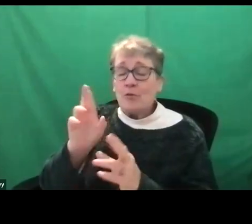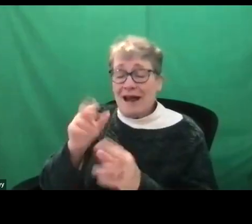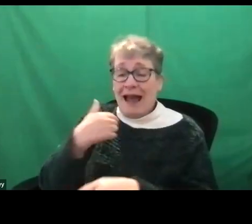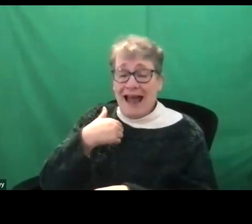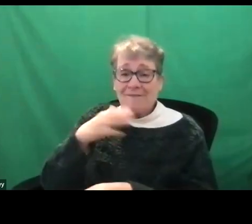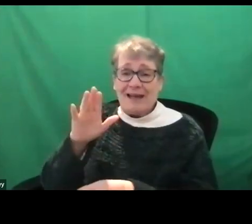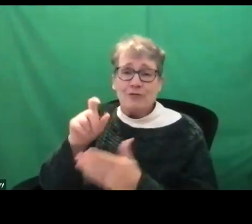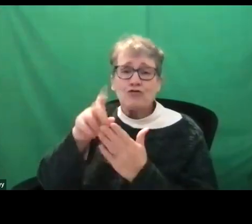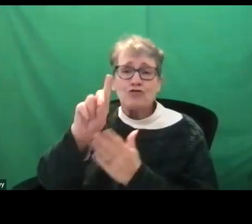And at this point, um...